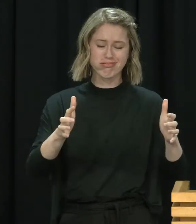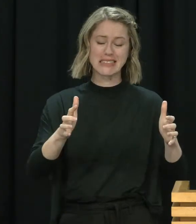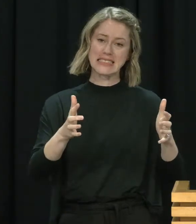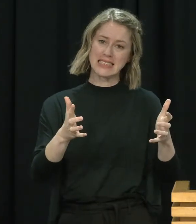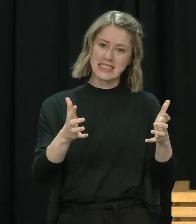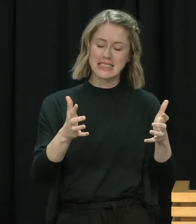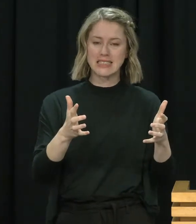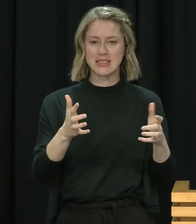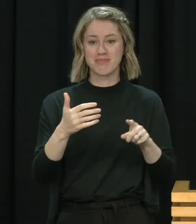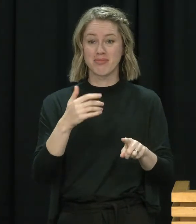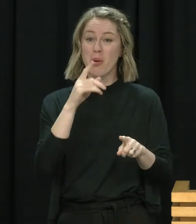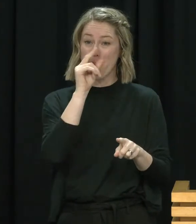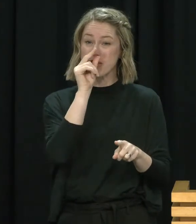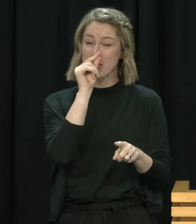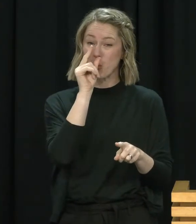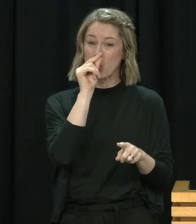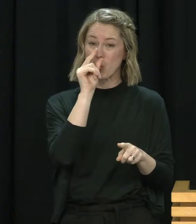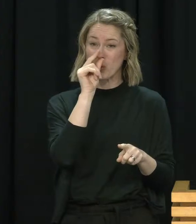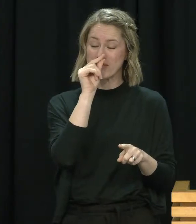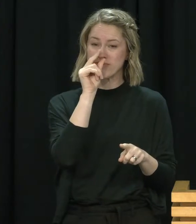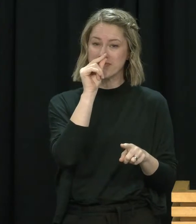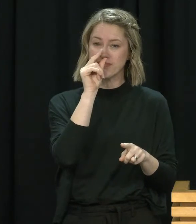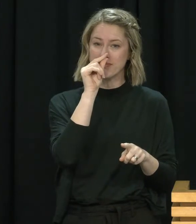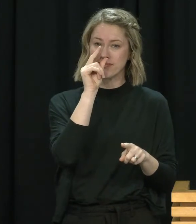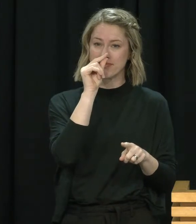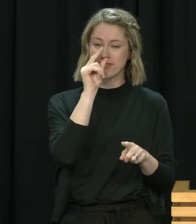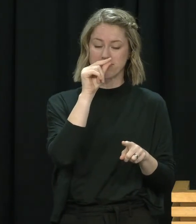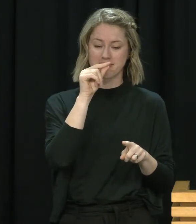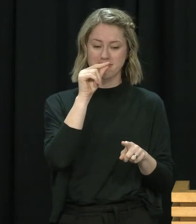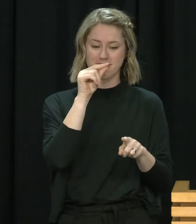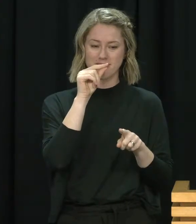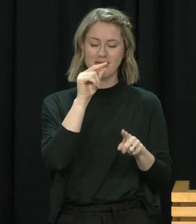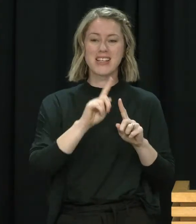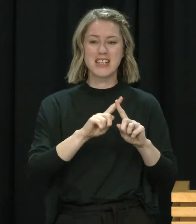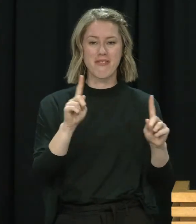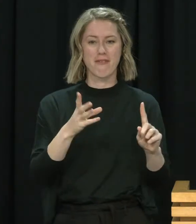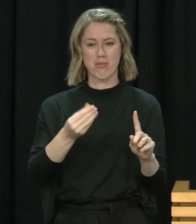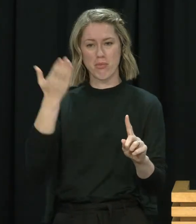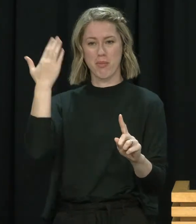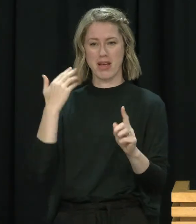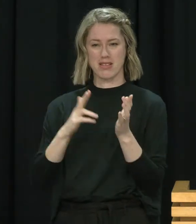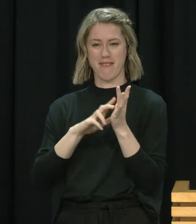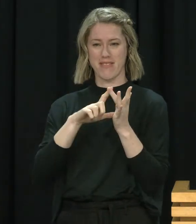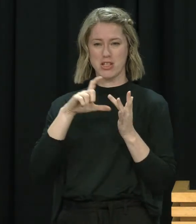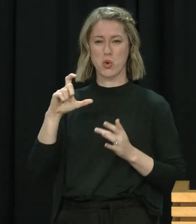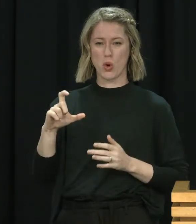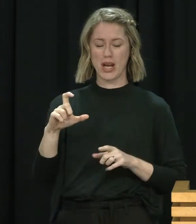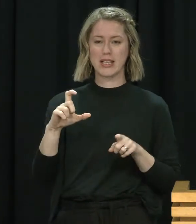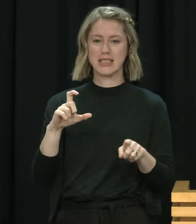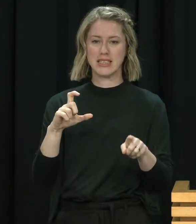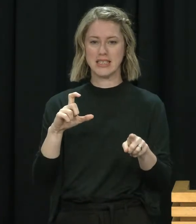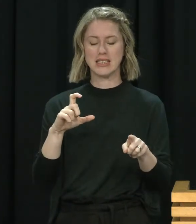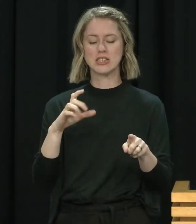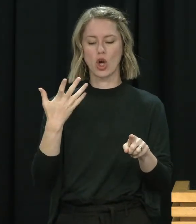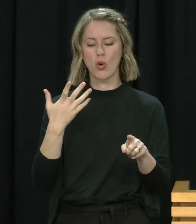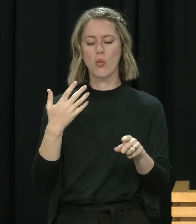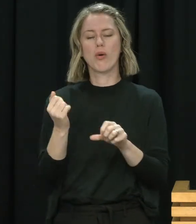weeks back, they reached a point where they were easing our restrictions and so we were happy for people... Obviously they're still seeing significant case number growth there. So we have to be prepared for the fact that we